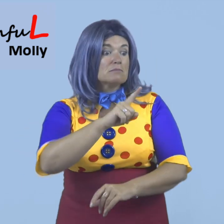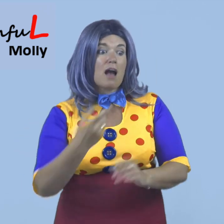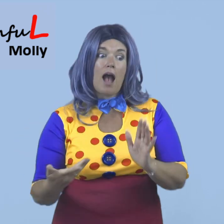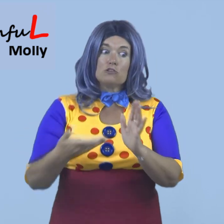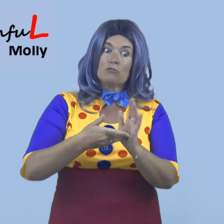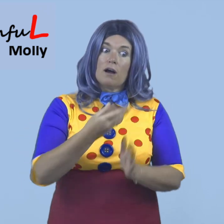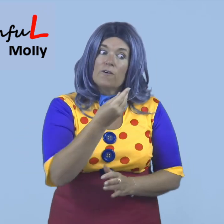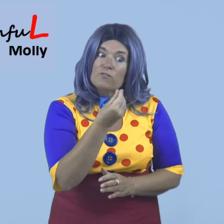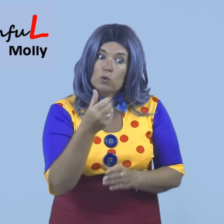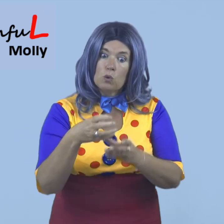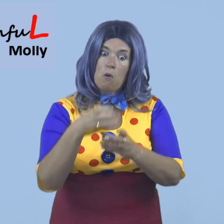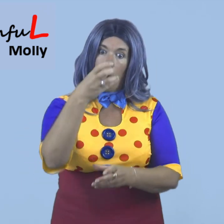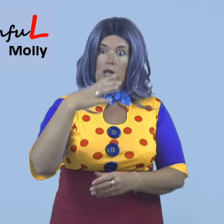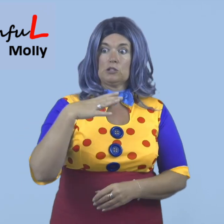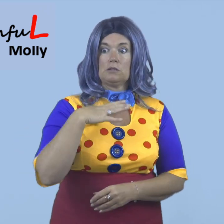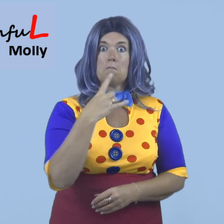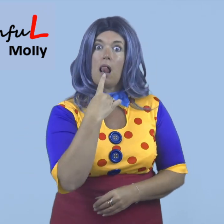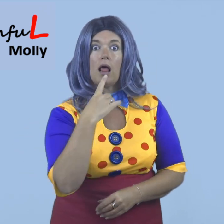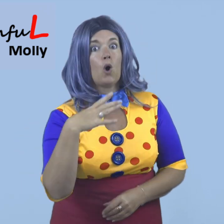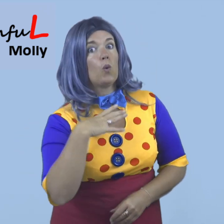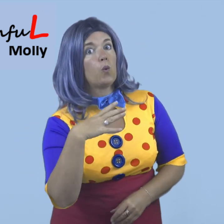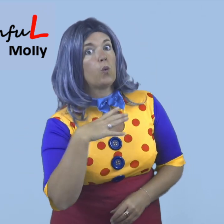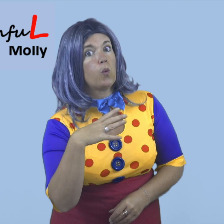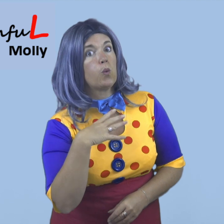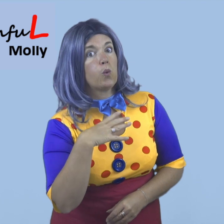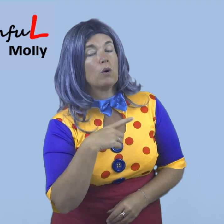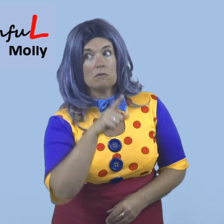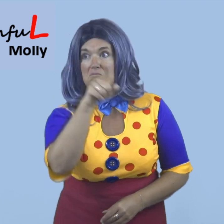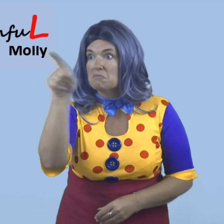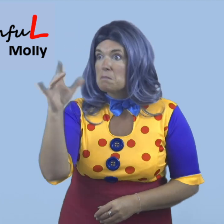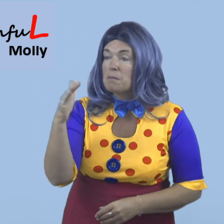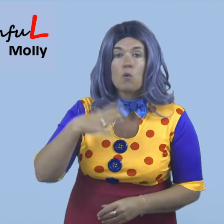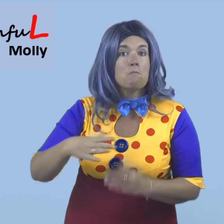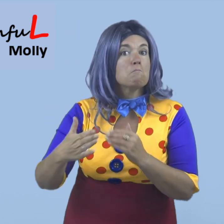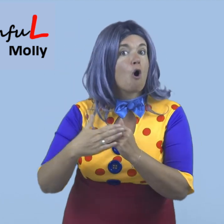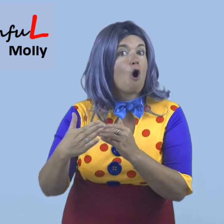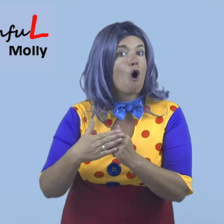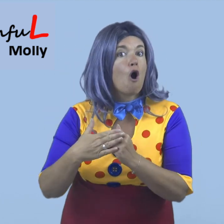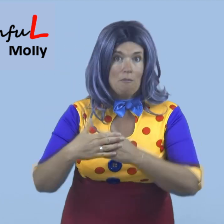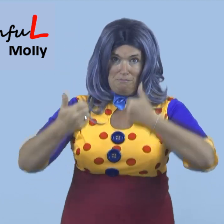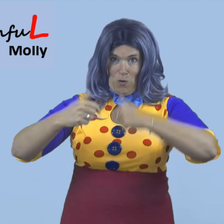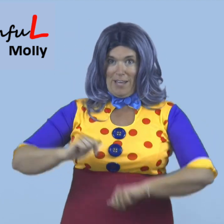but we have a few extra bottles of milk just in case.”